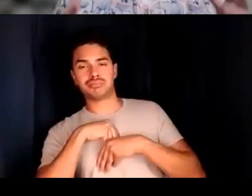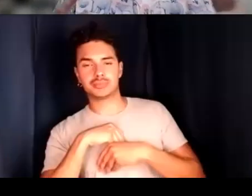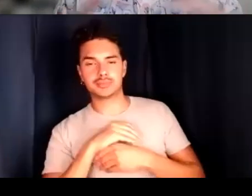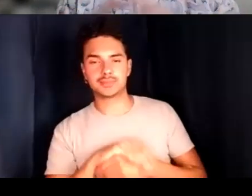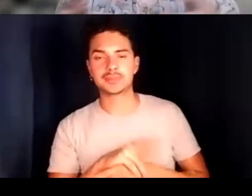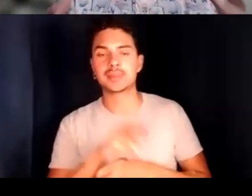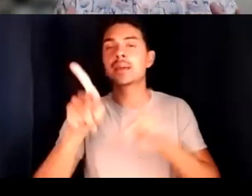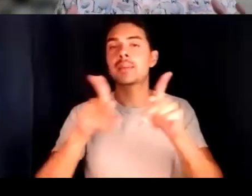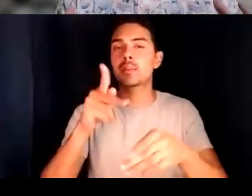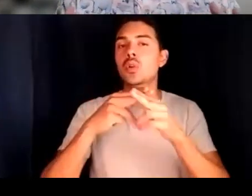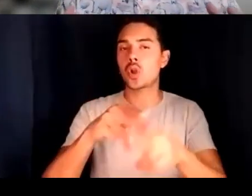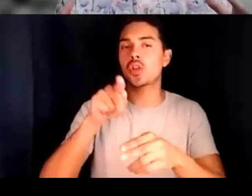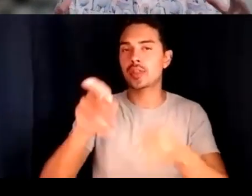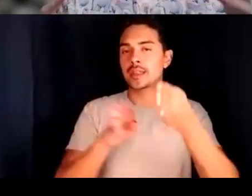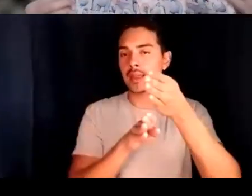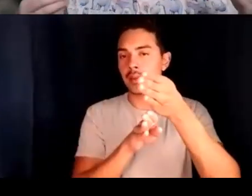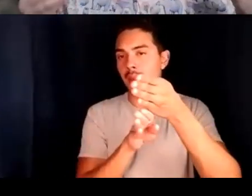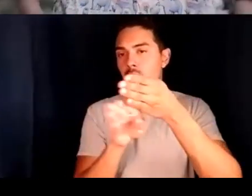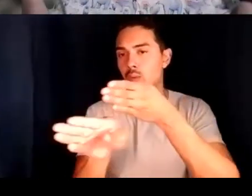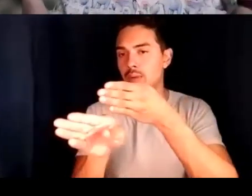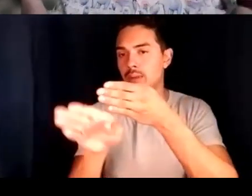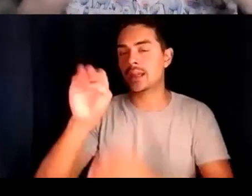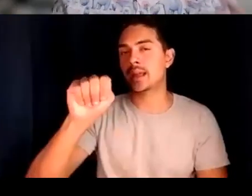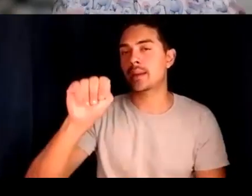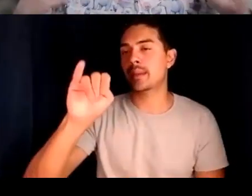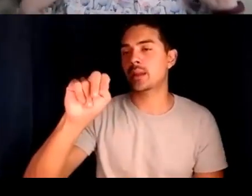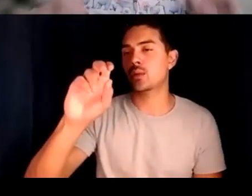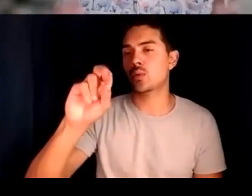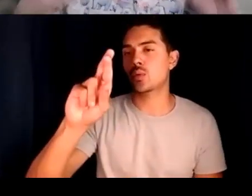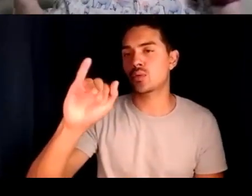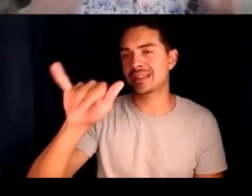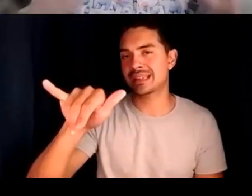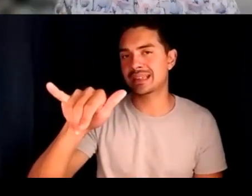and that's particular name for the stress, the exhaustion,